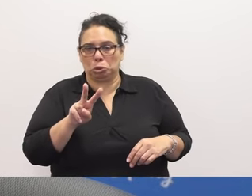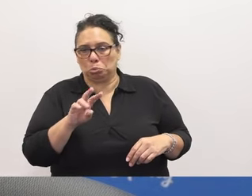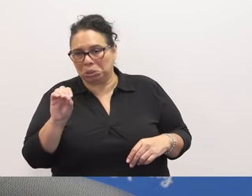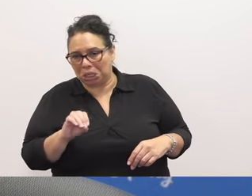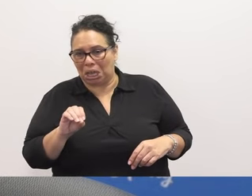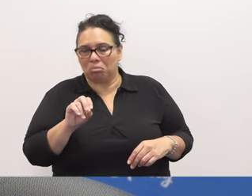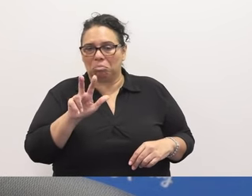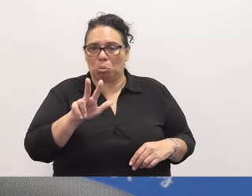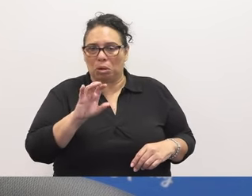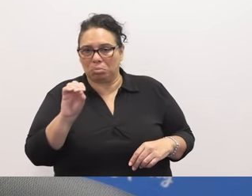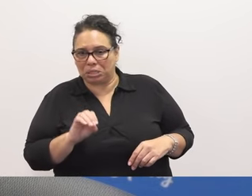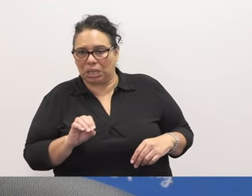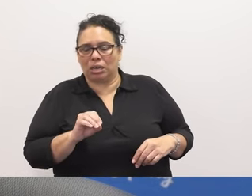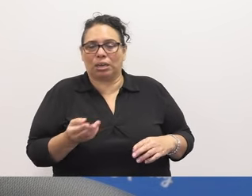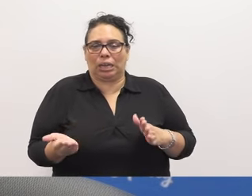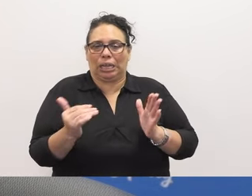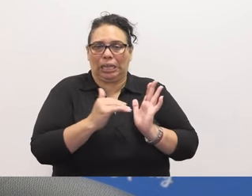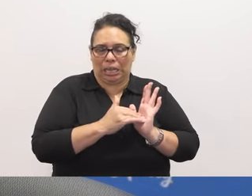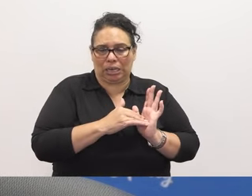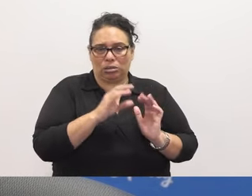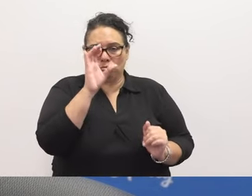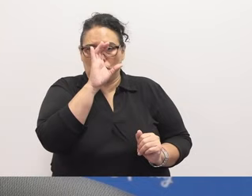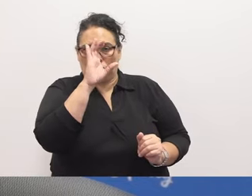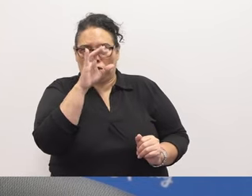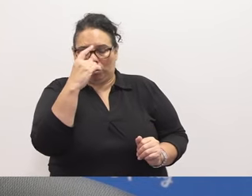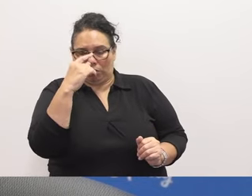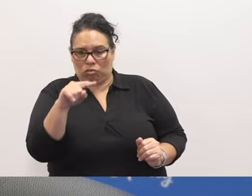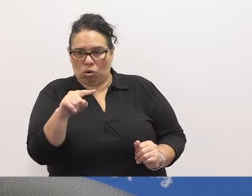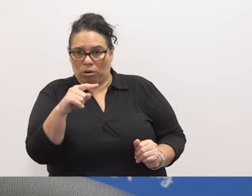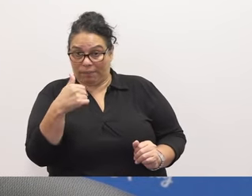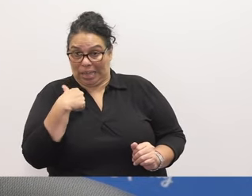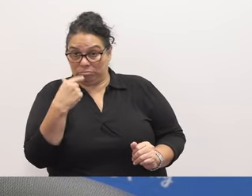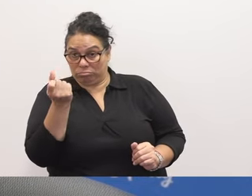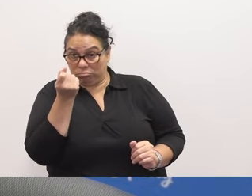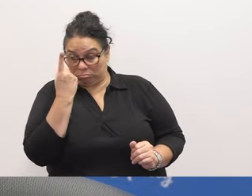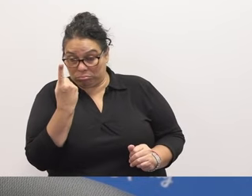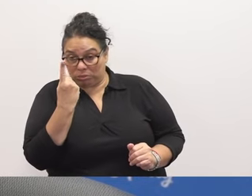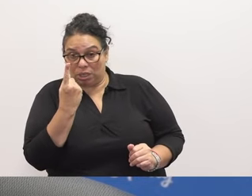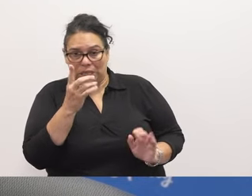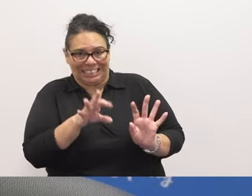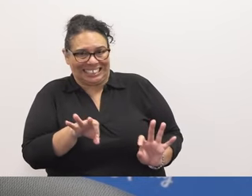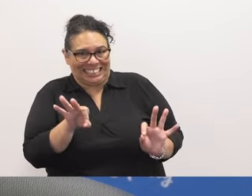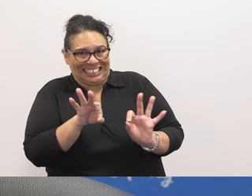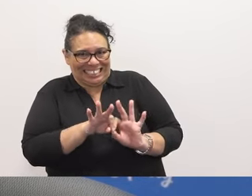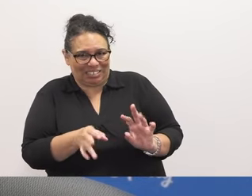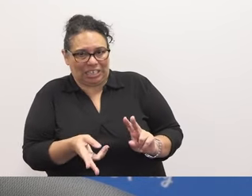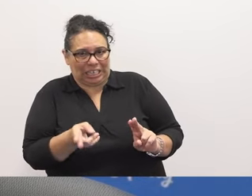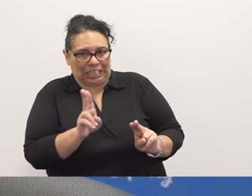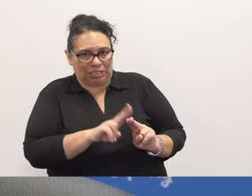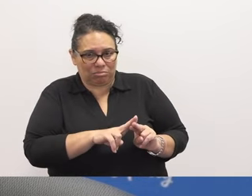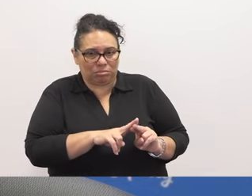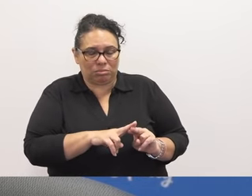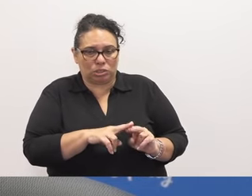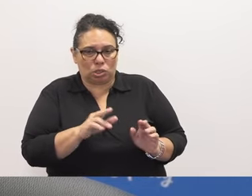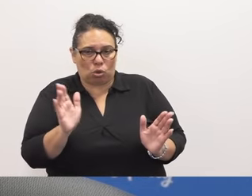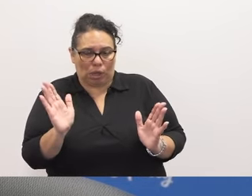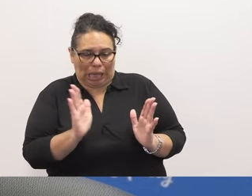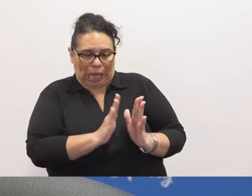But again, what we're looking for, if I'm understanding correctly, is significant gains so that we can close these gaps.